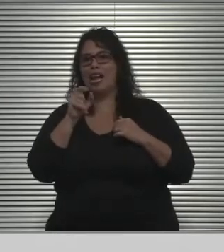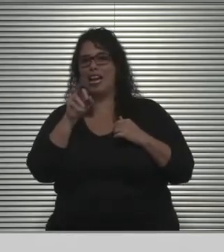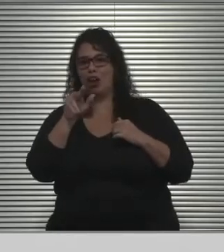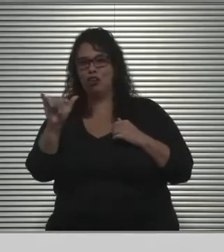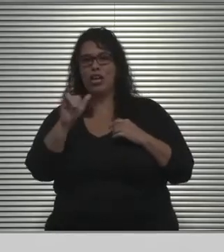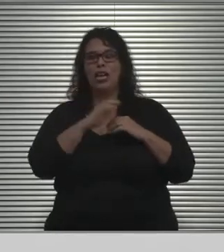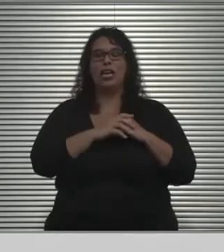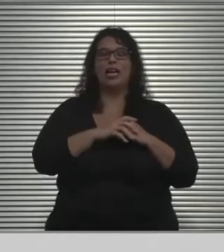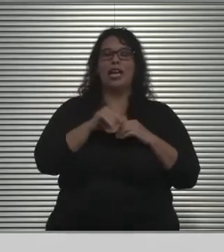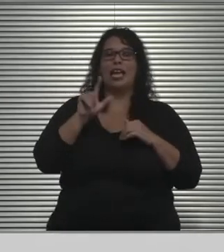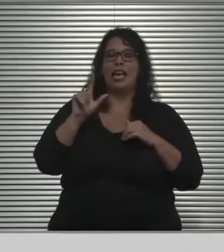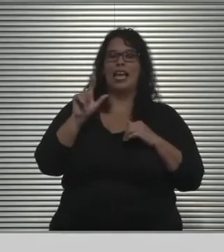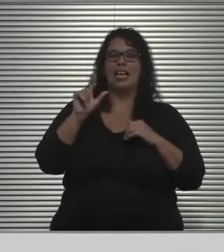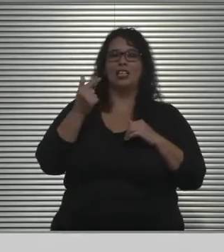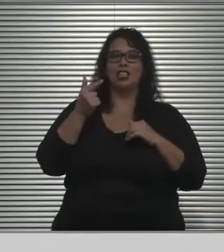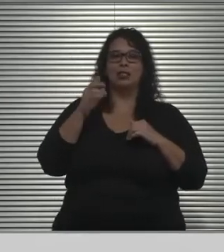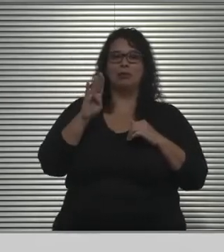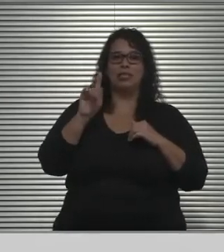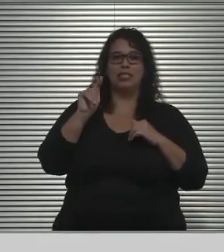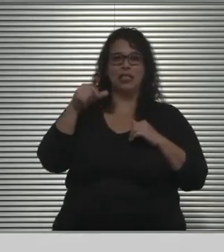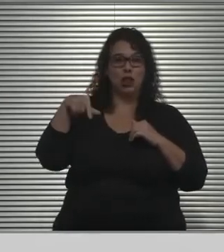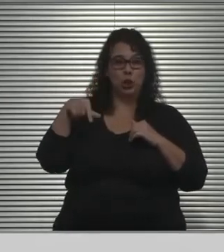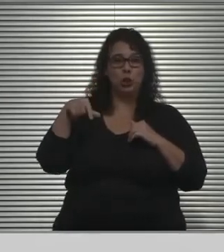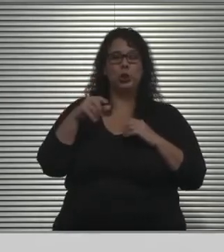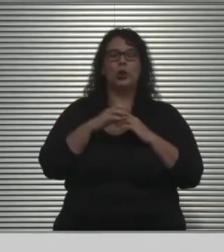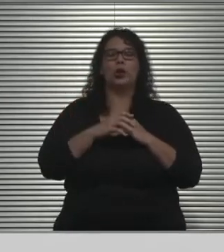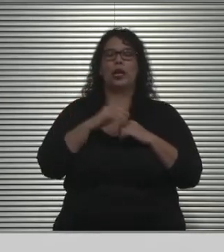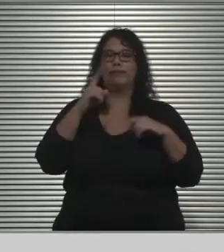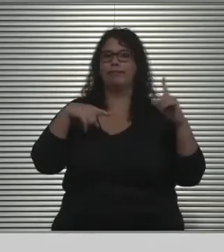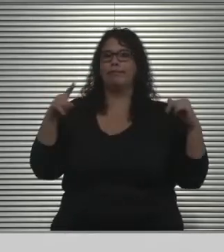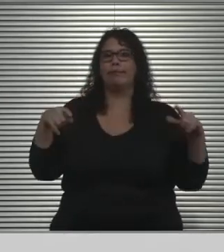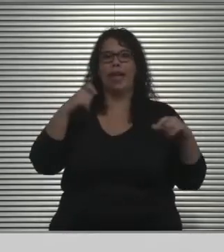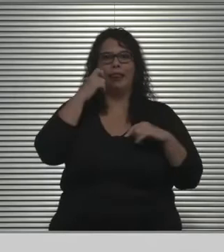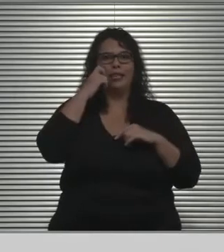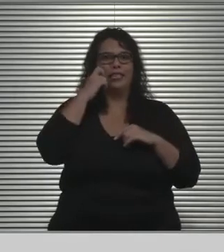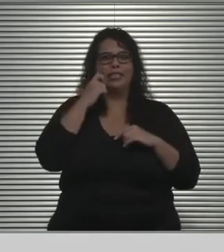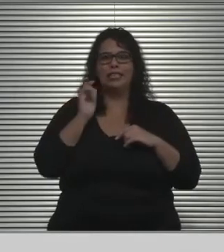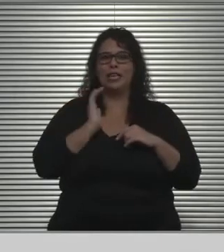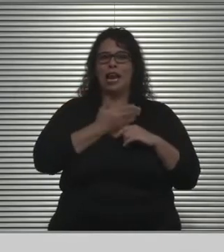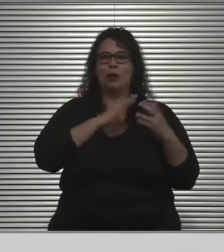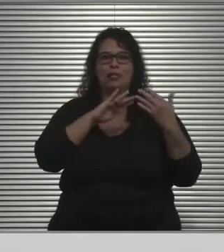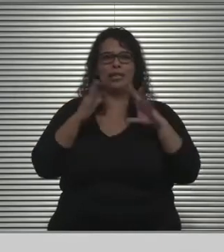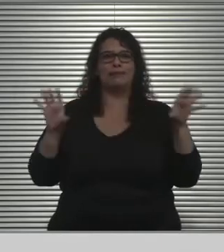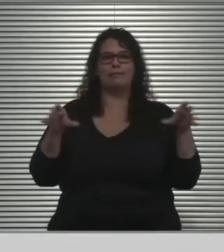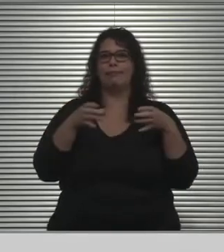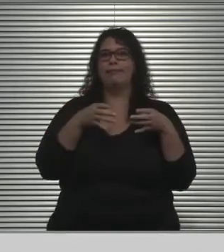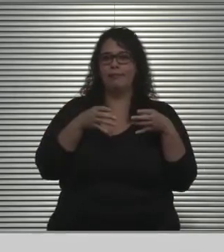as LGBTQ and from all different ethnicities in our city that will come together and be a part